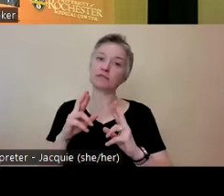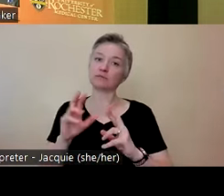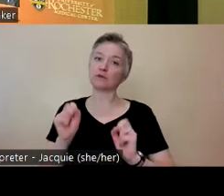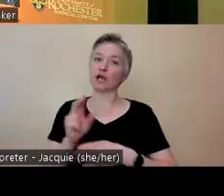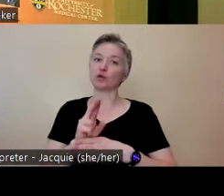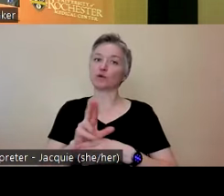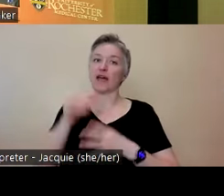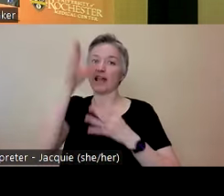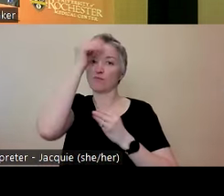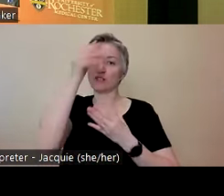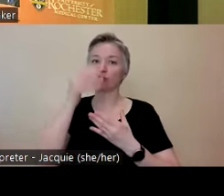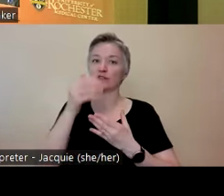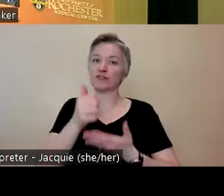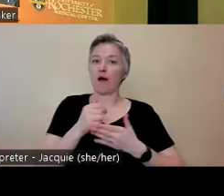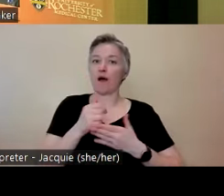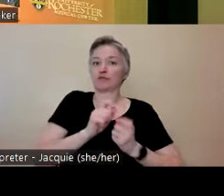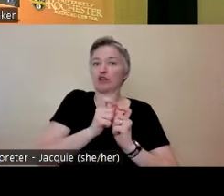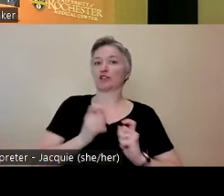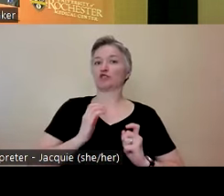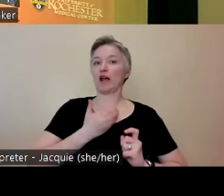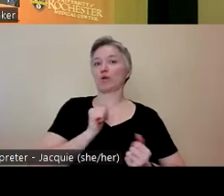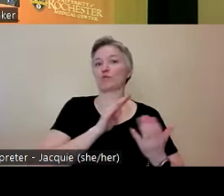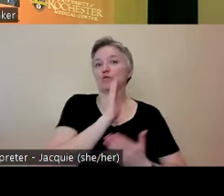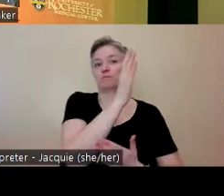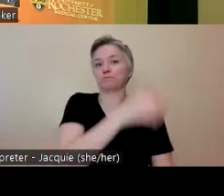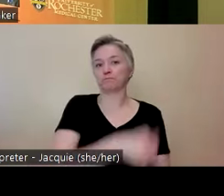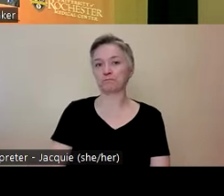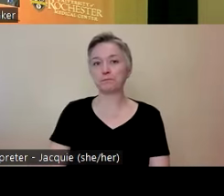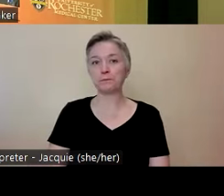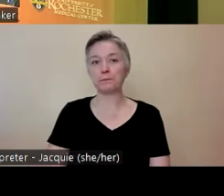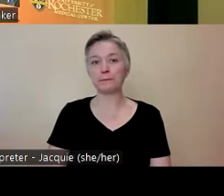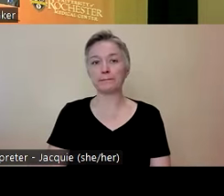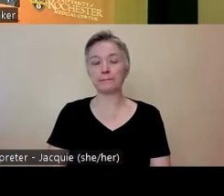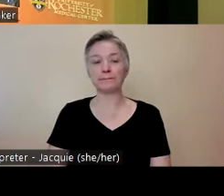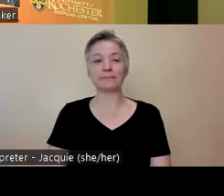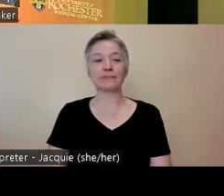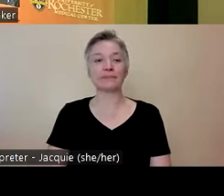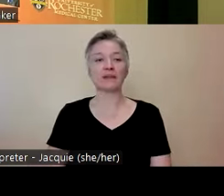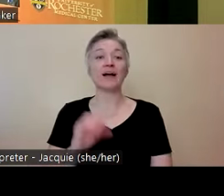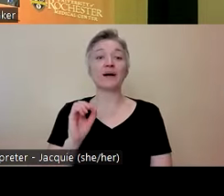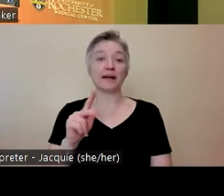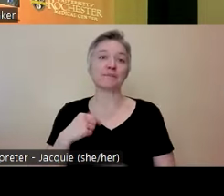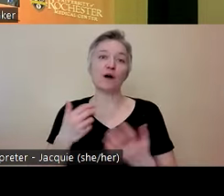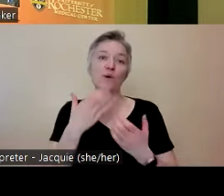update our practices in the future all right I want to thank all of you for